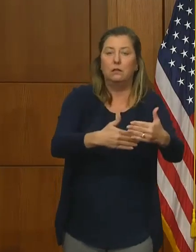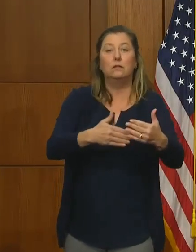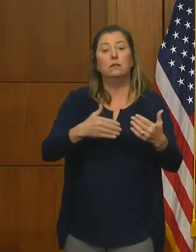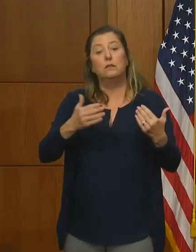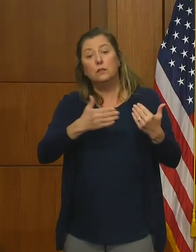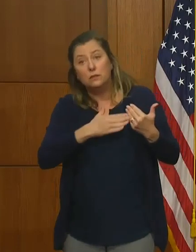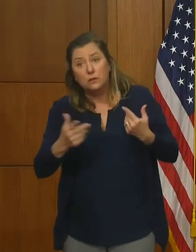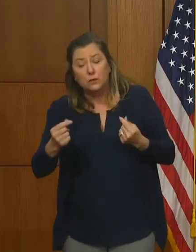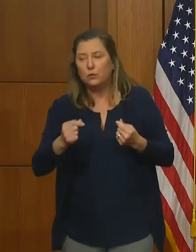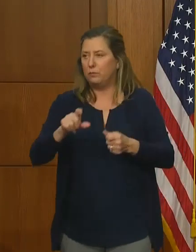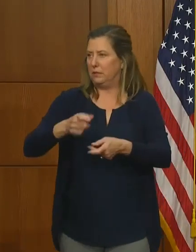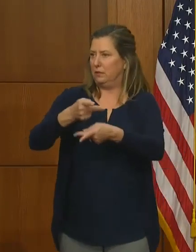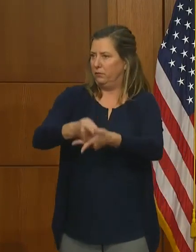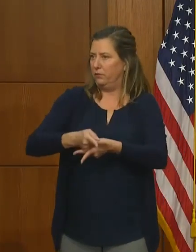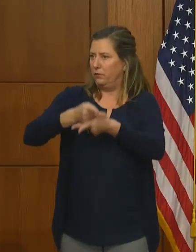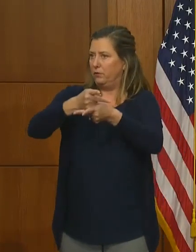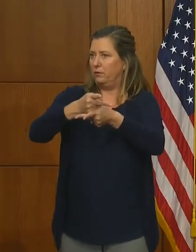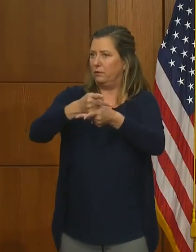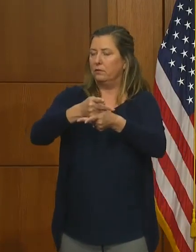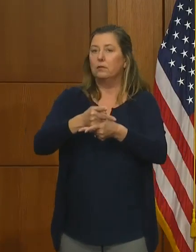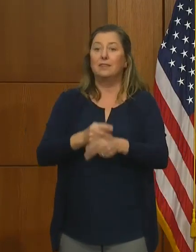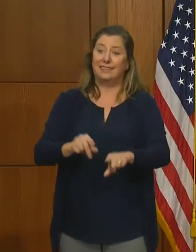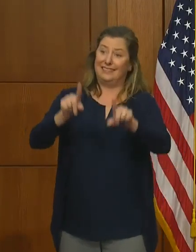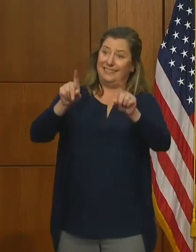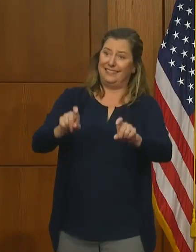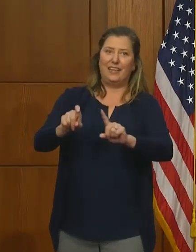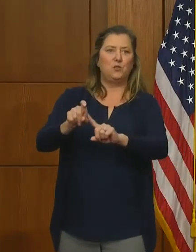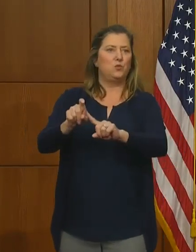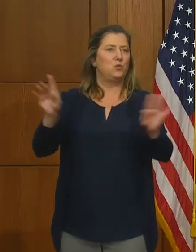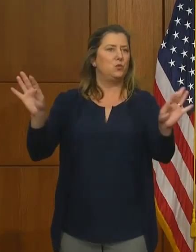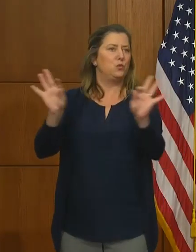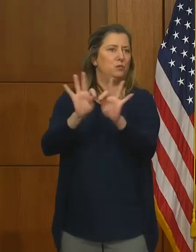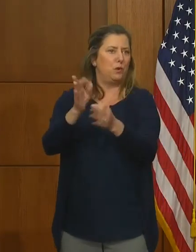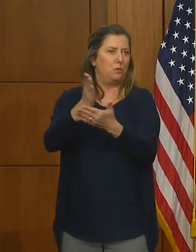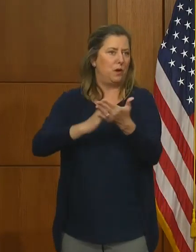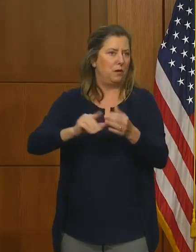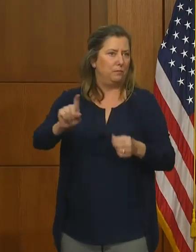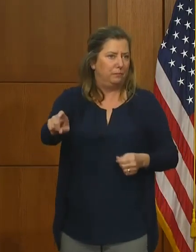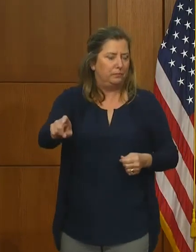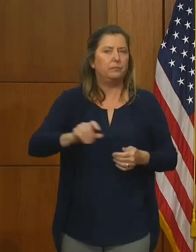MUST CONTINUE TO MOVE FORWARD